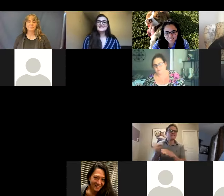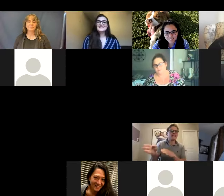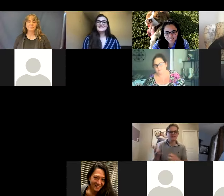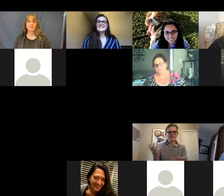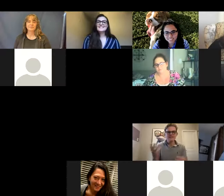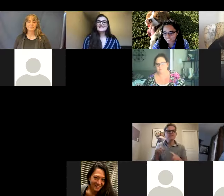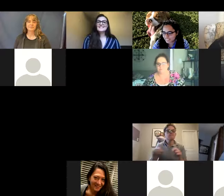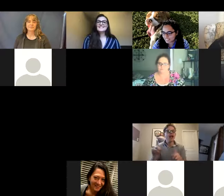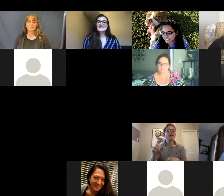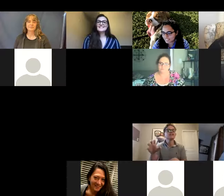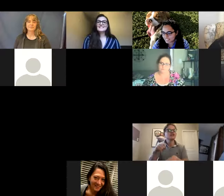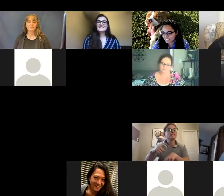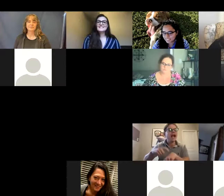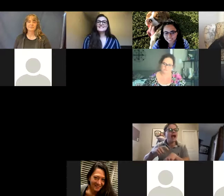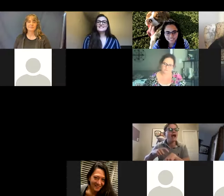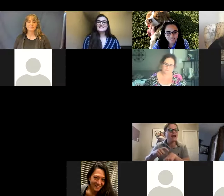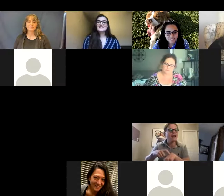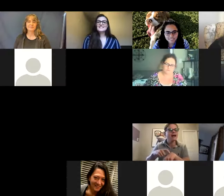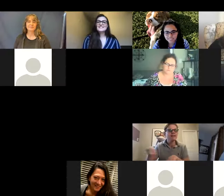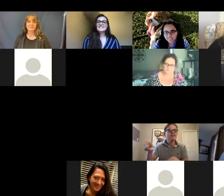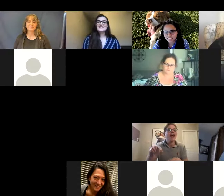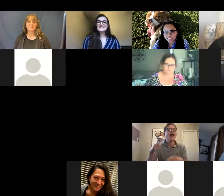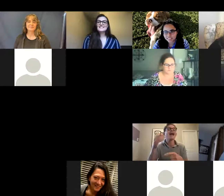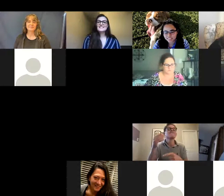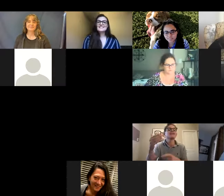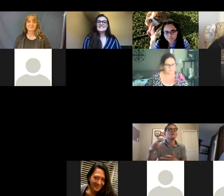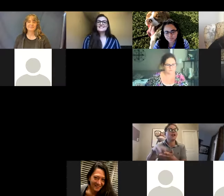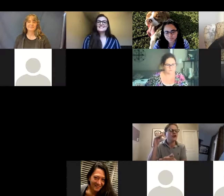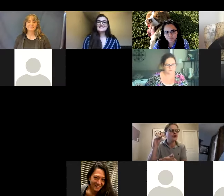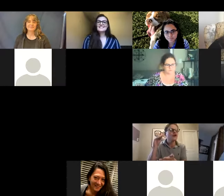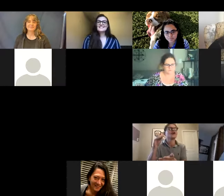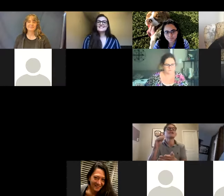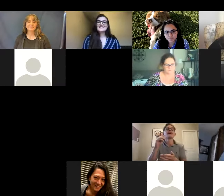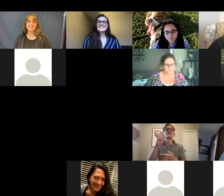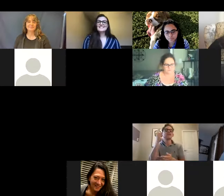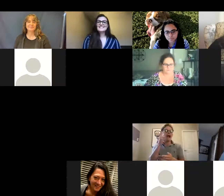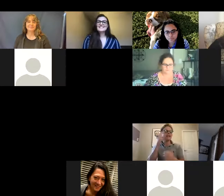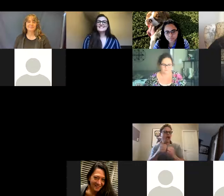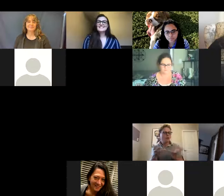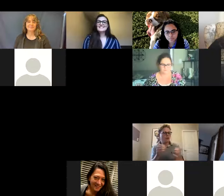a deaf person in this profession. But it takes a little bit of time. And after that they